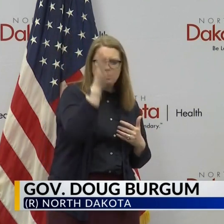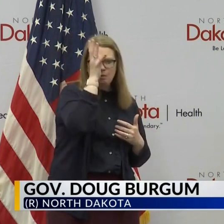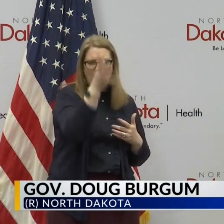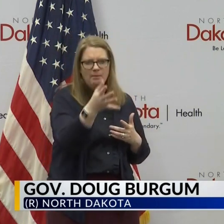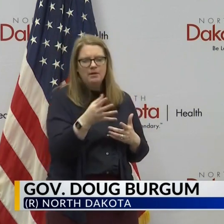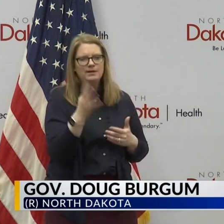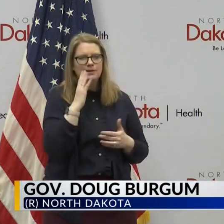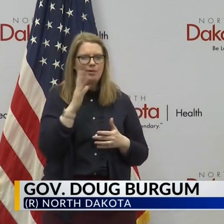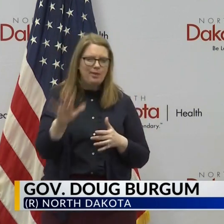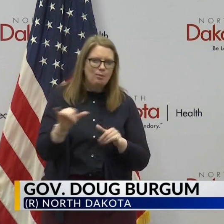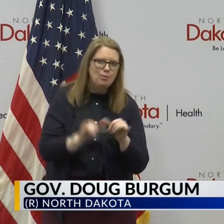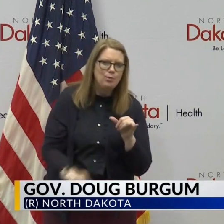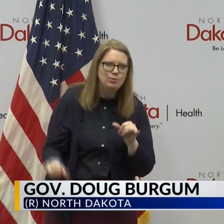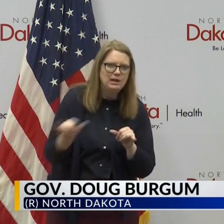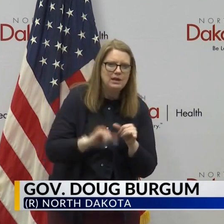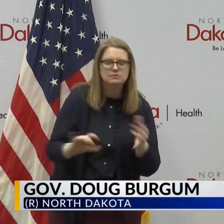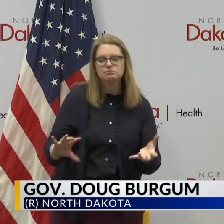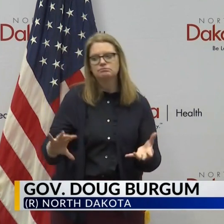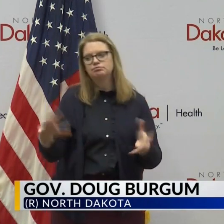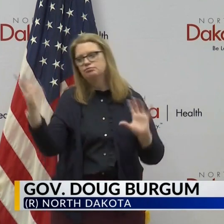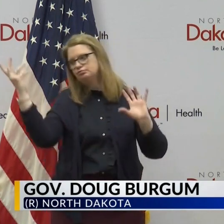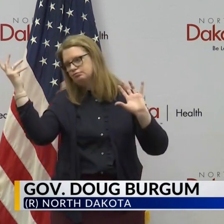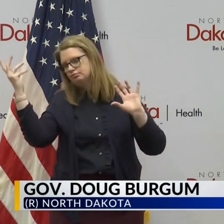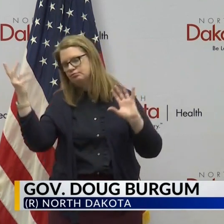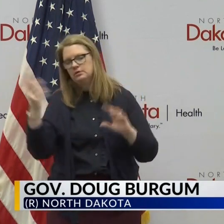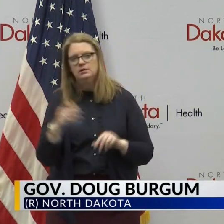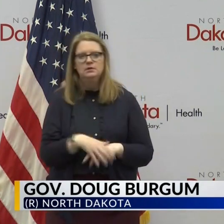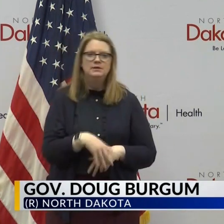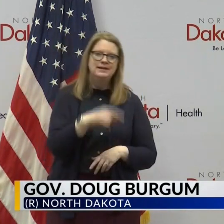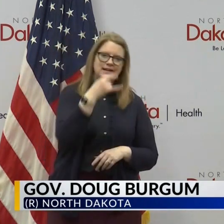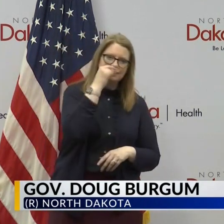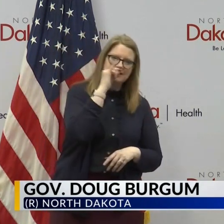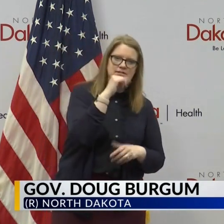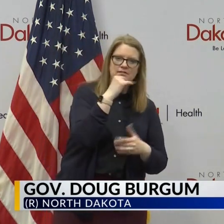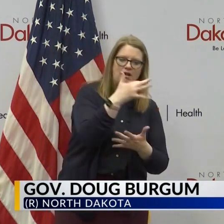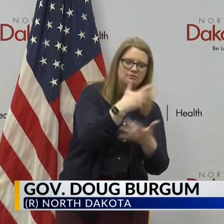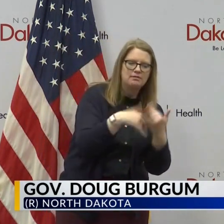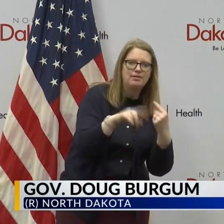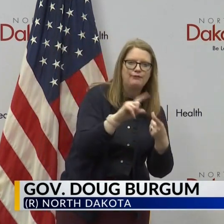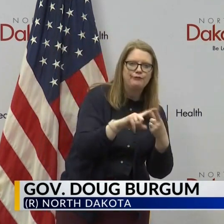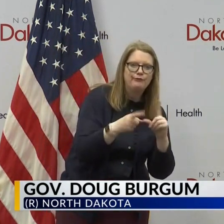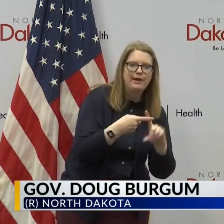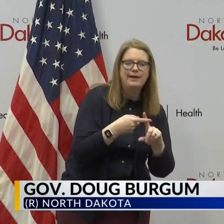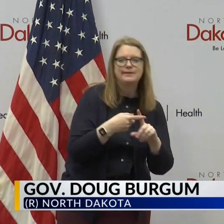PARENTS' ANXIETY, WHETHER IT'S FINANCIAL OR HEALTH OR CONCERN ABOUT GRANDPARENTS, ROUTINES